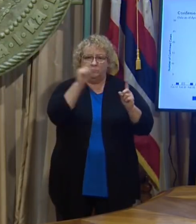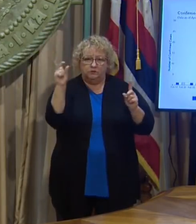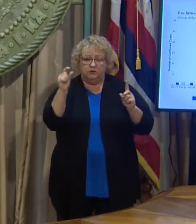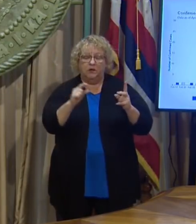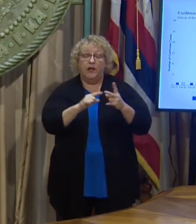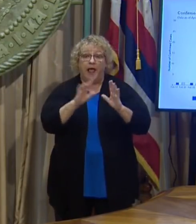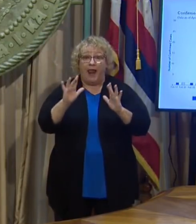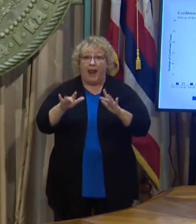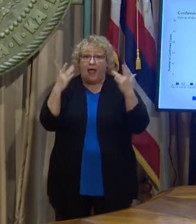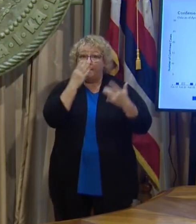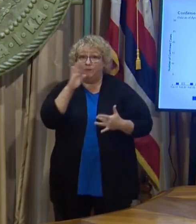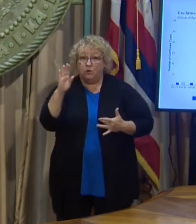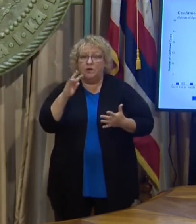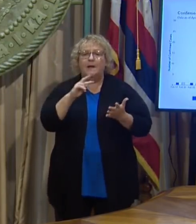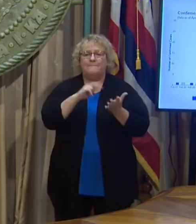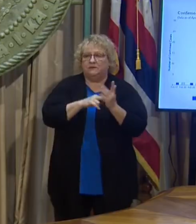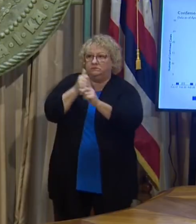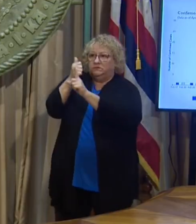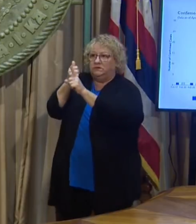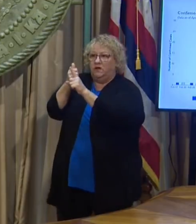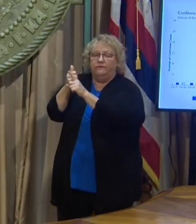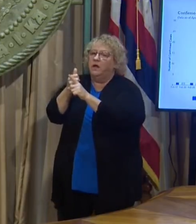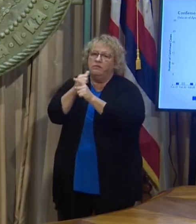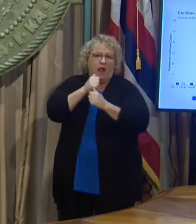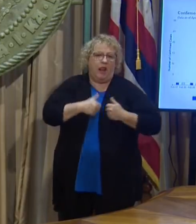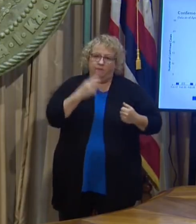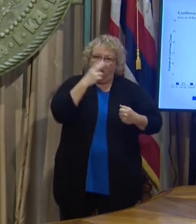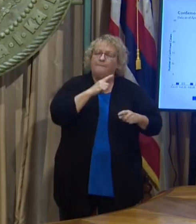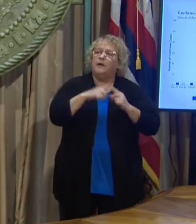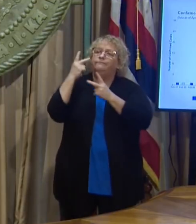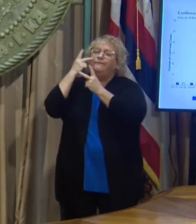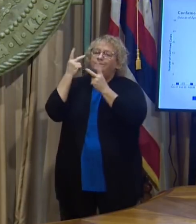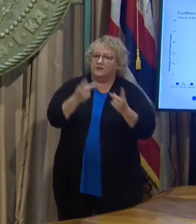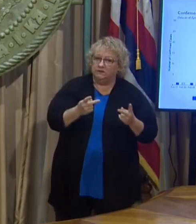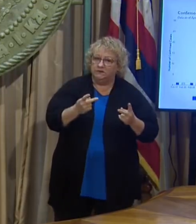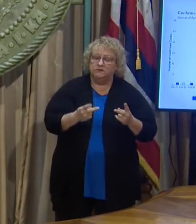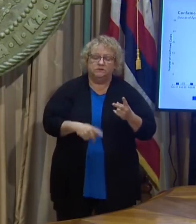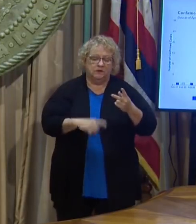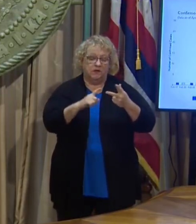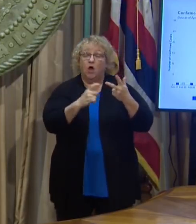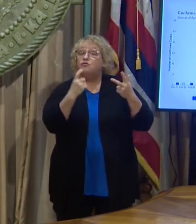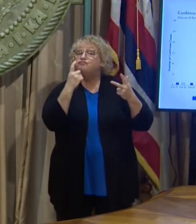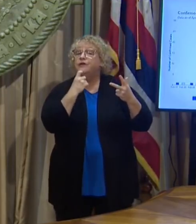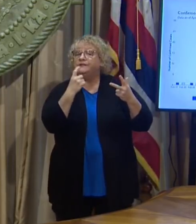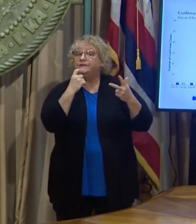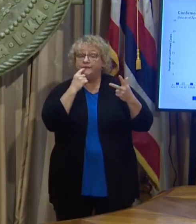TO HAWAII. THE LIGHT BLUE REPRESENTS VISITORS COMING TO HAWAII WHO